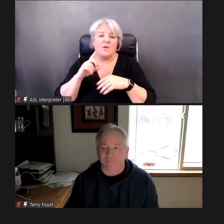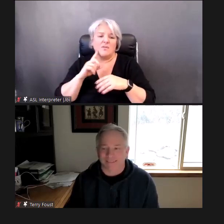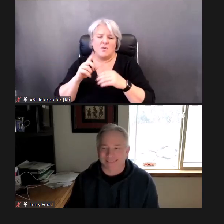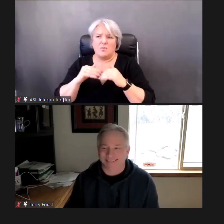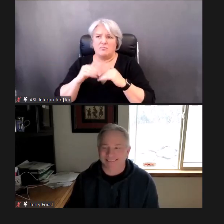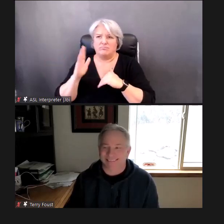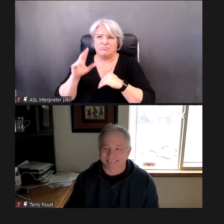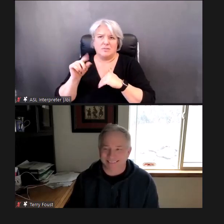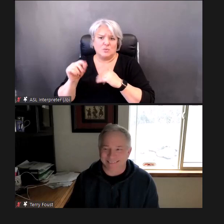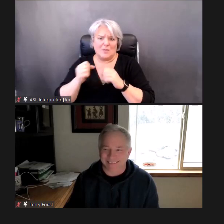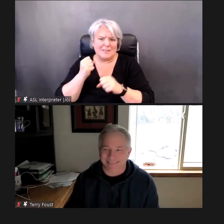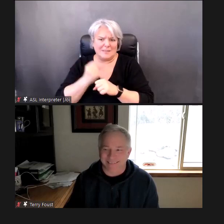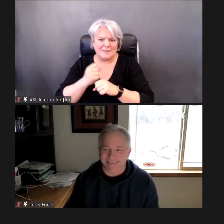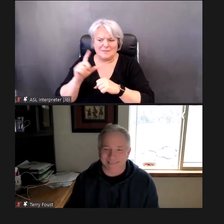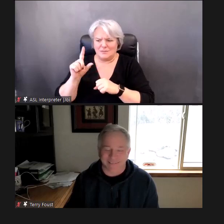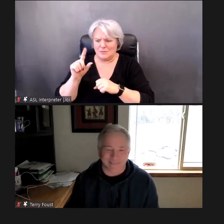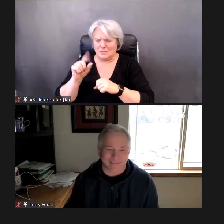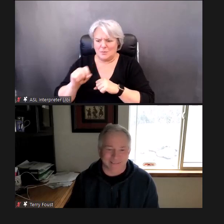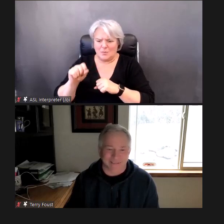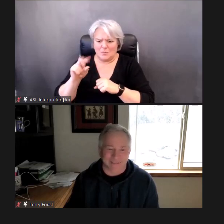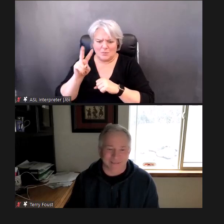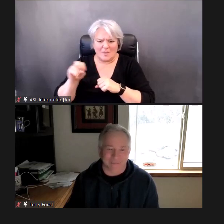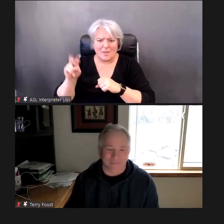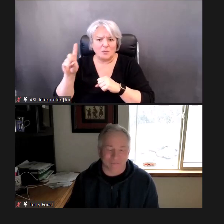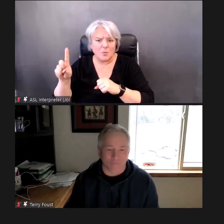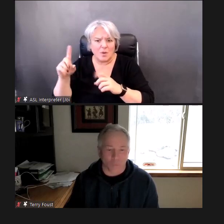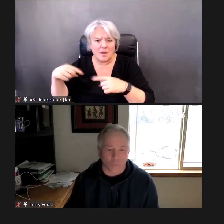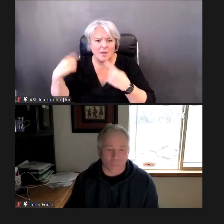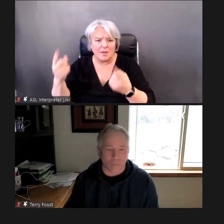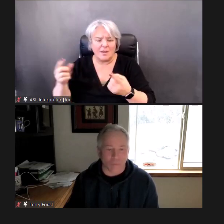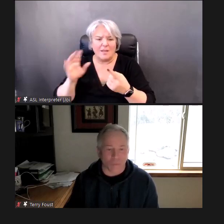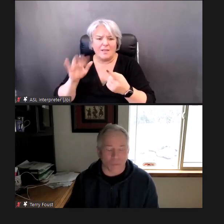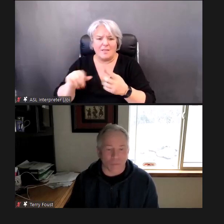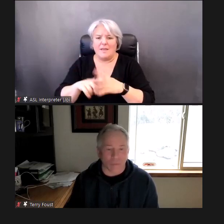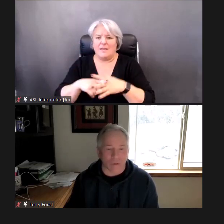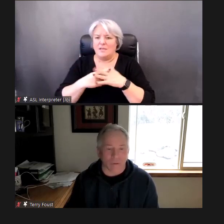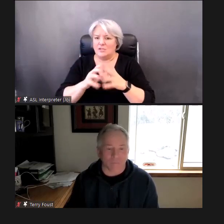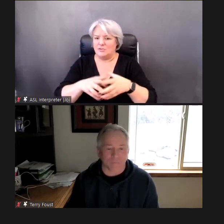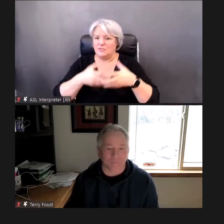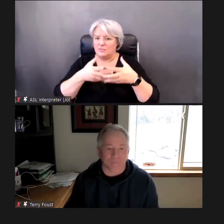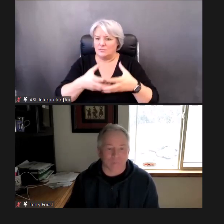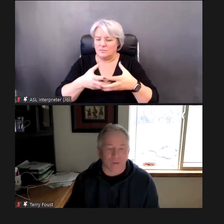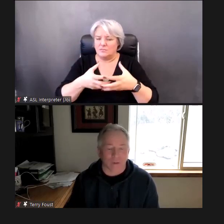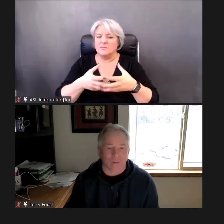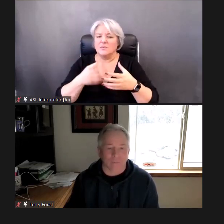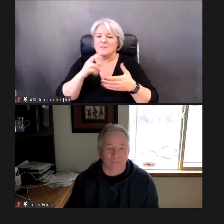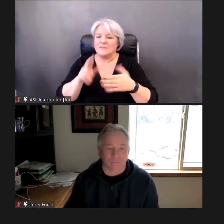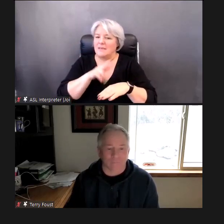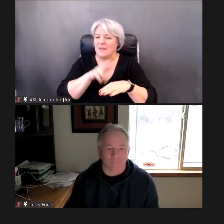since 2001 the EO initiative served as a